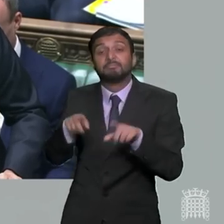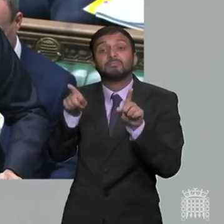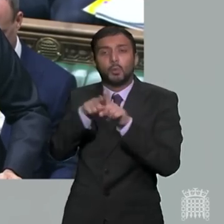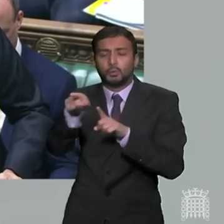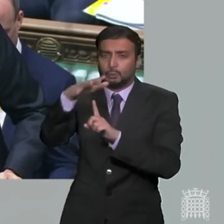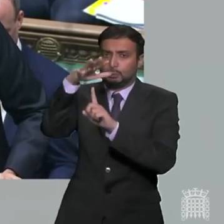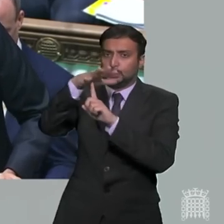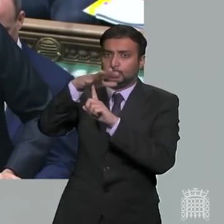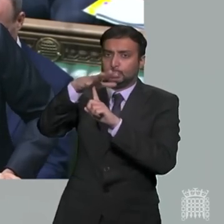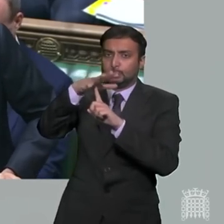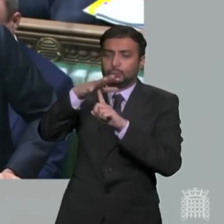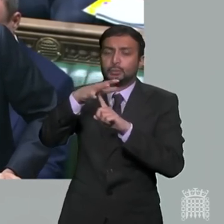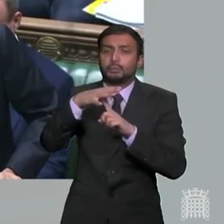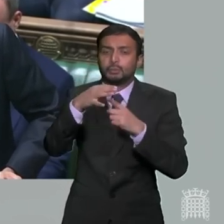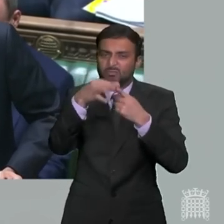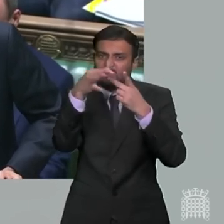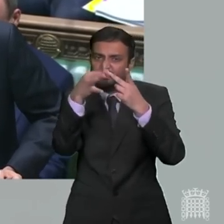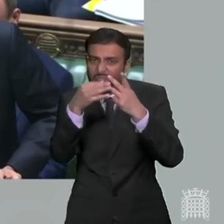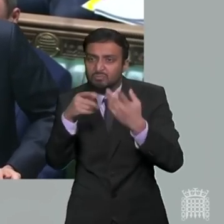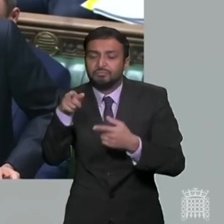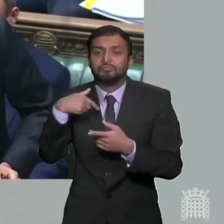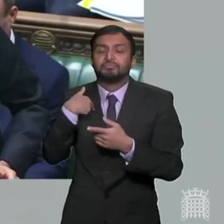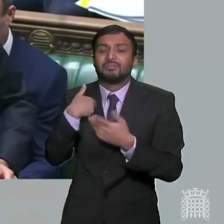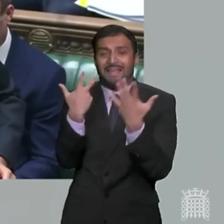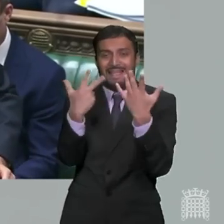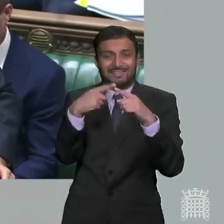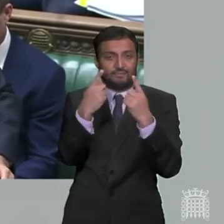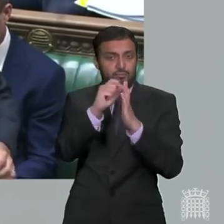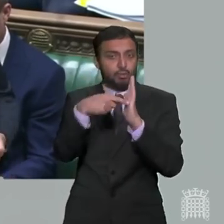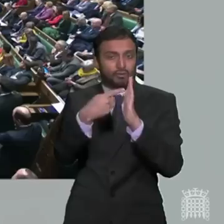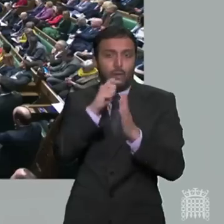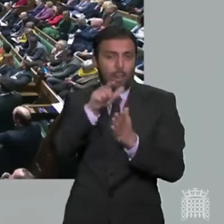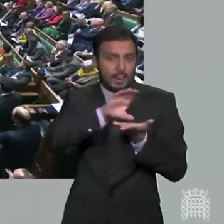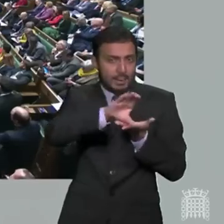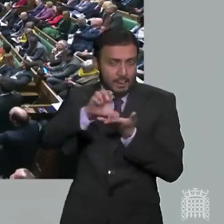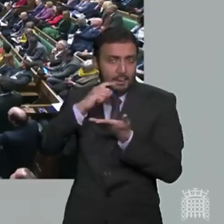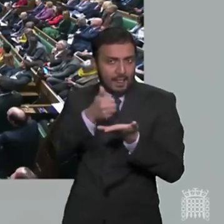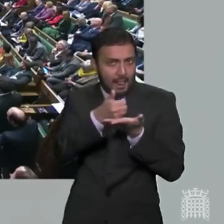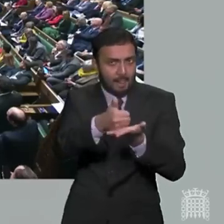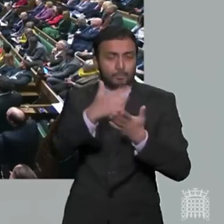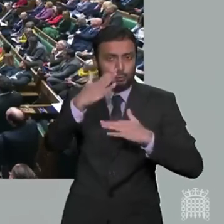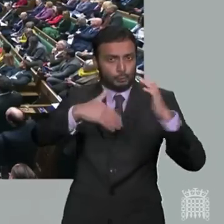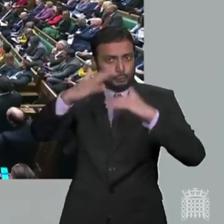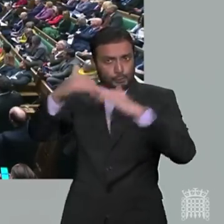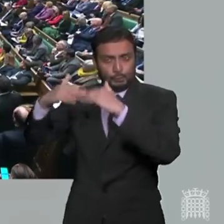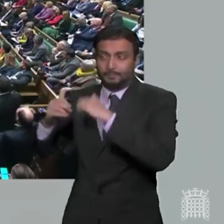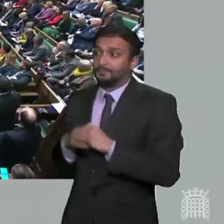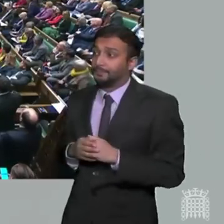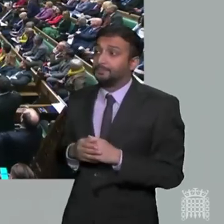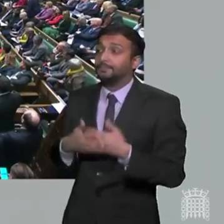projects identified by UK Export Finance to be delivered in the near future. Mr Speaker We now come to the leader of the Scottish National party.